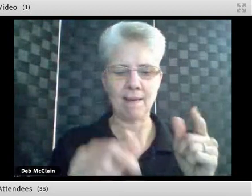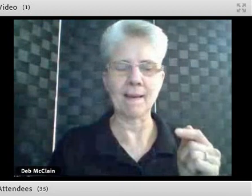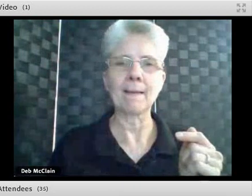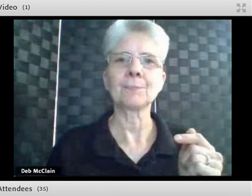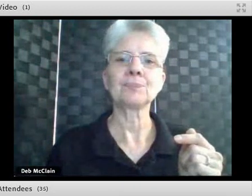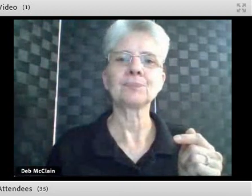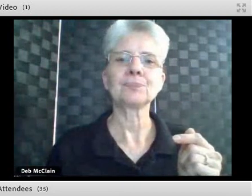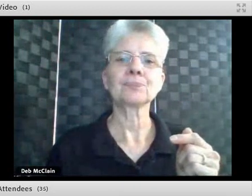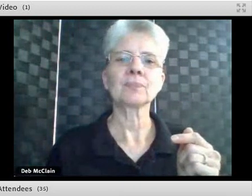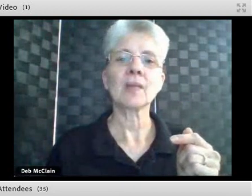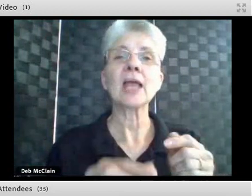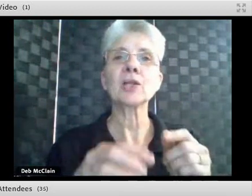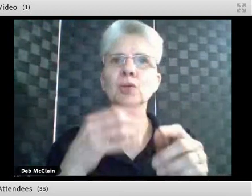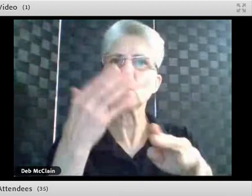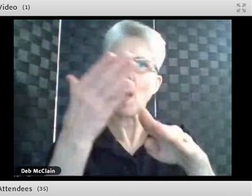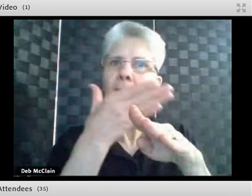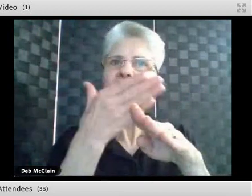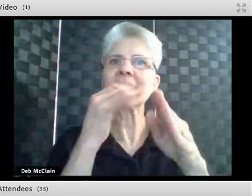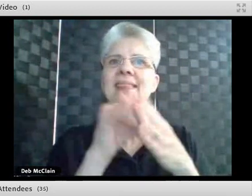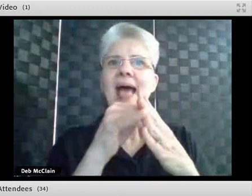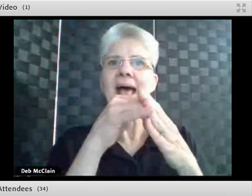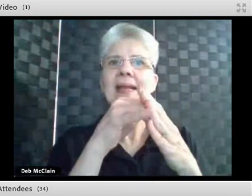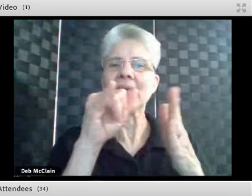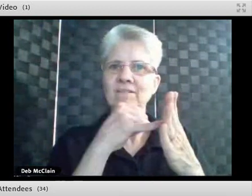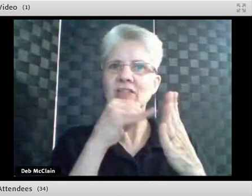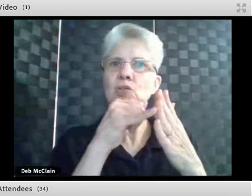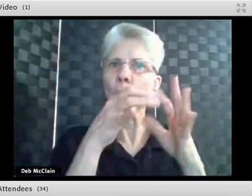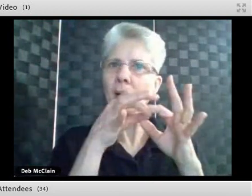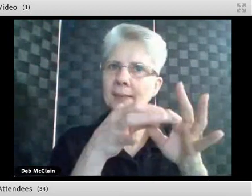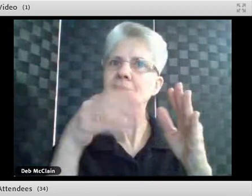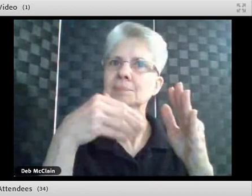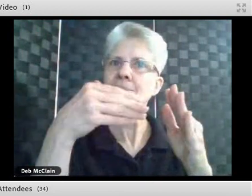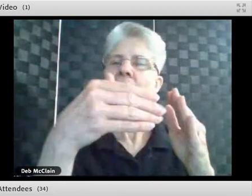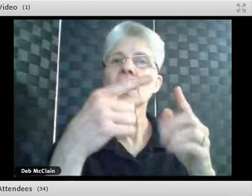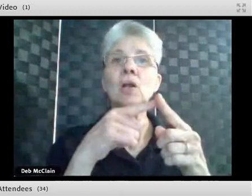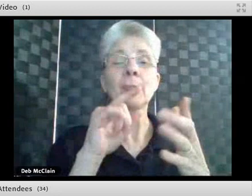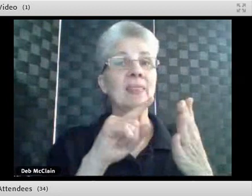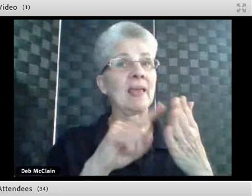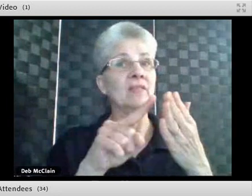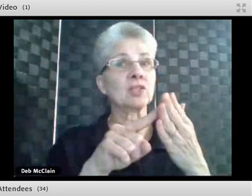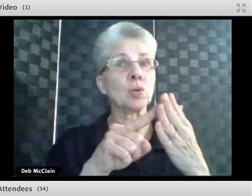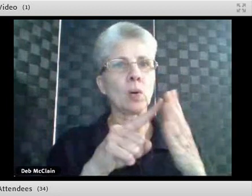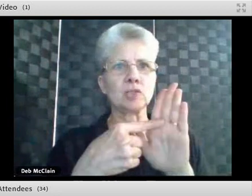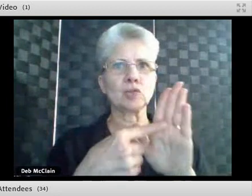And you update the inventory accordingly, so it could be the inventory brings out